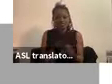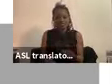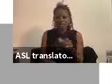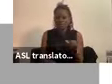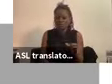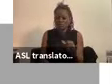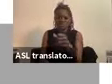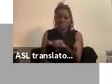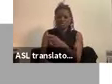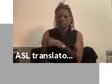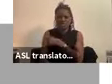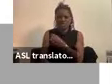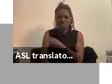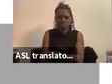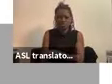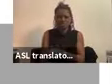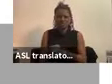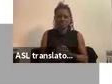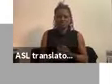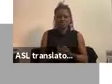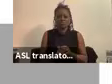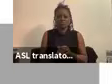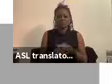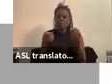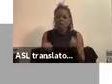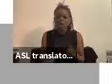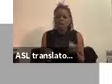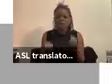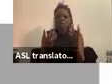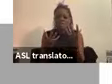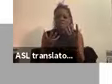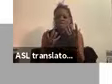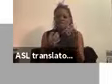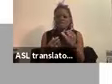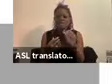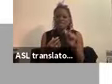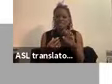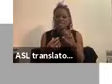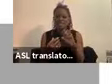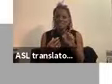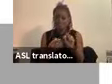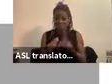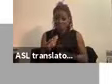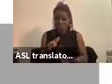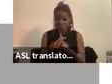So how many post vaccination cases are occurring statewide in California?